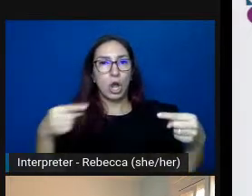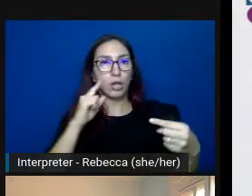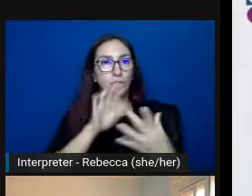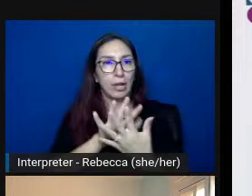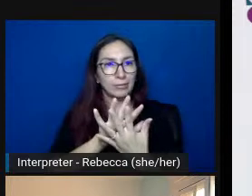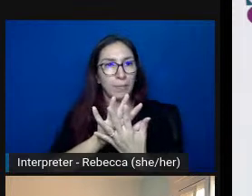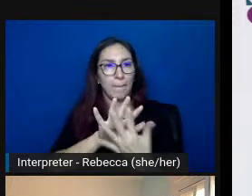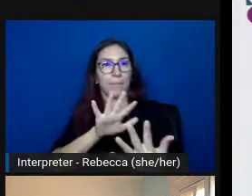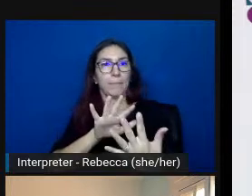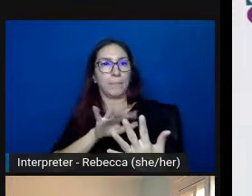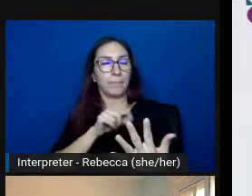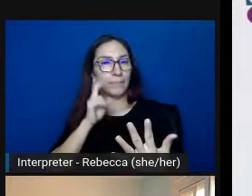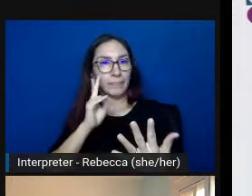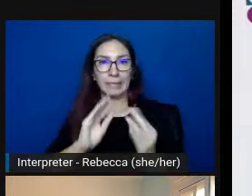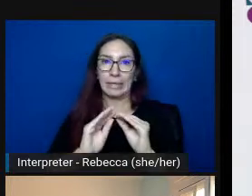Had very good contrast.